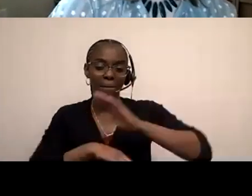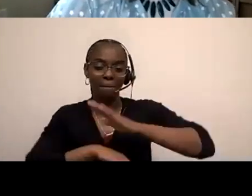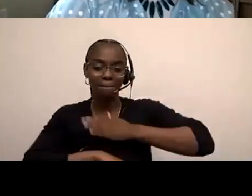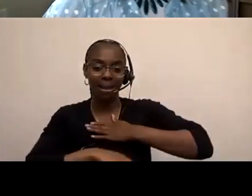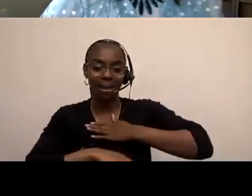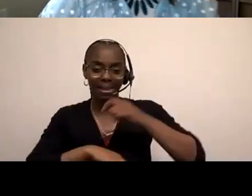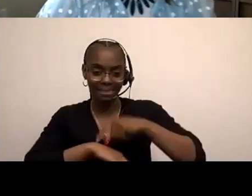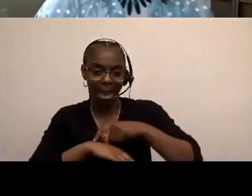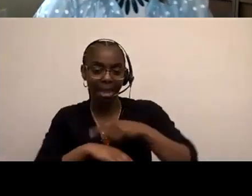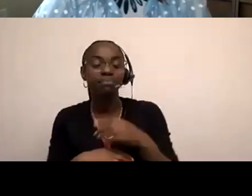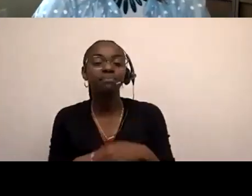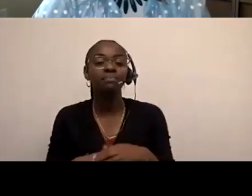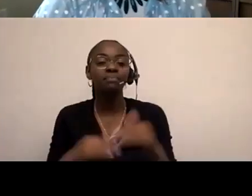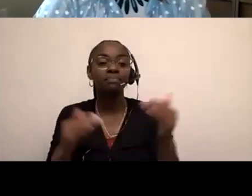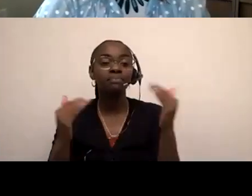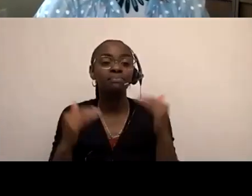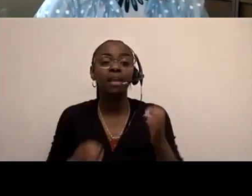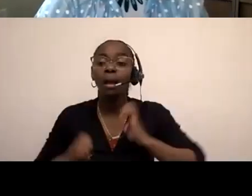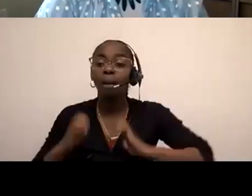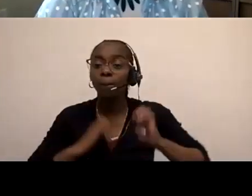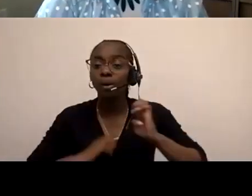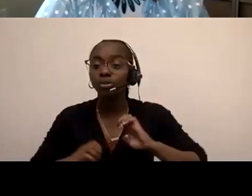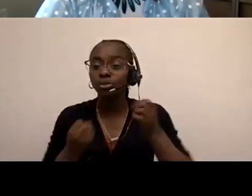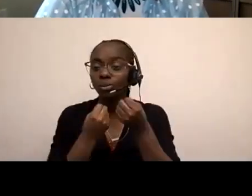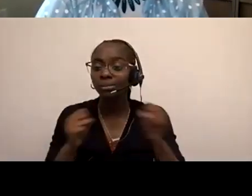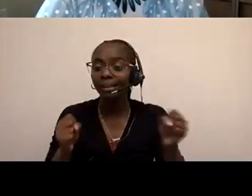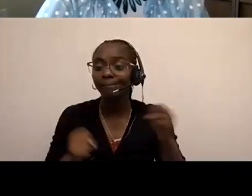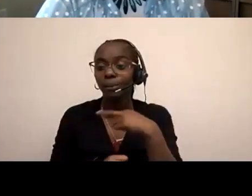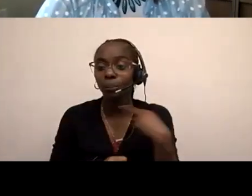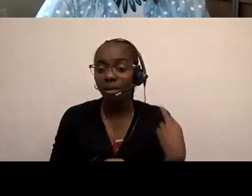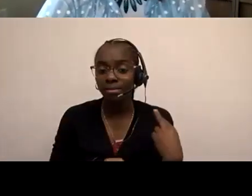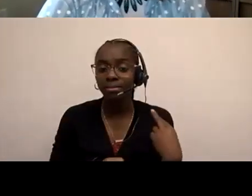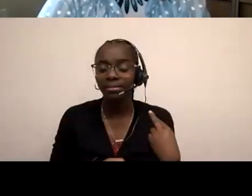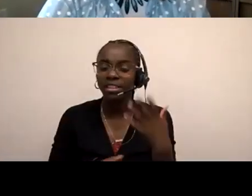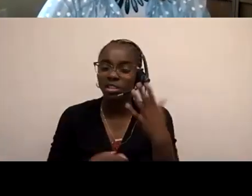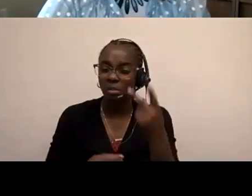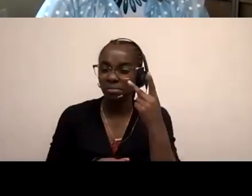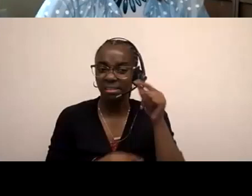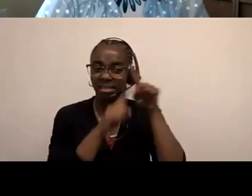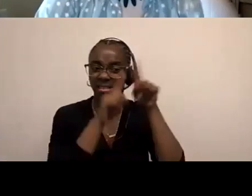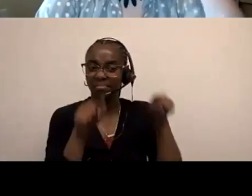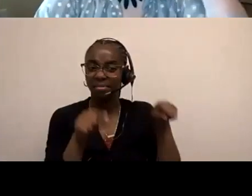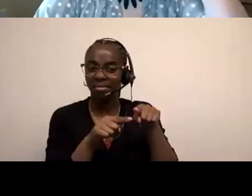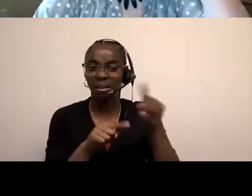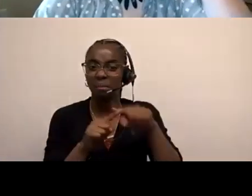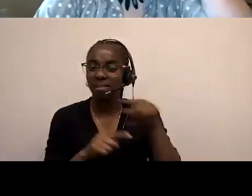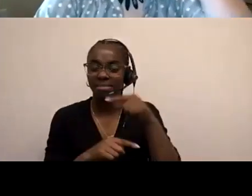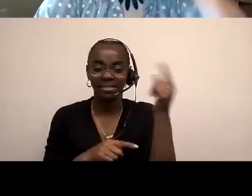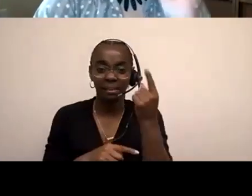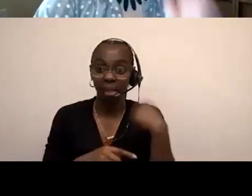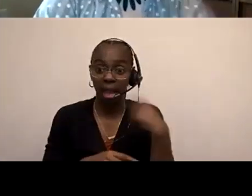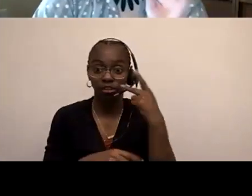SO EMOTIONAL SAFETY RISKS MIGHT HAVE SEEN THIS GRAPHIC. THIS IS NOT MY GRAPHIC. THIS IS SOMETHING I SAW ONLINE